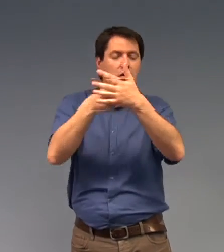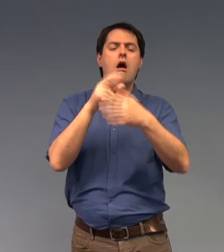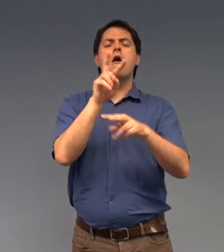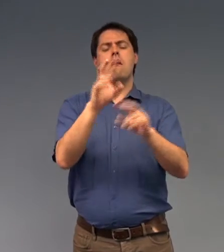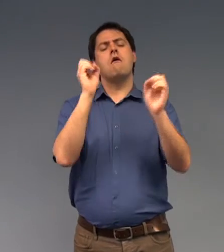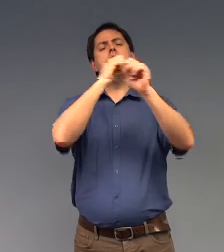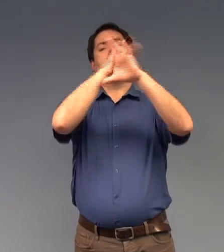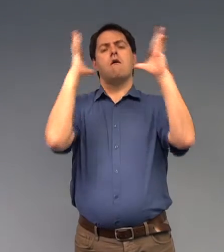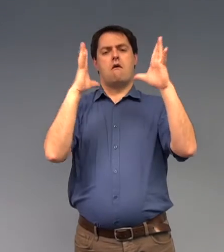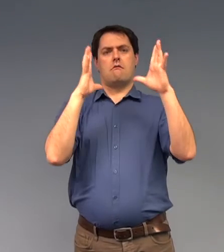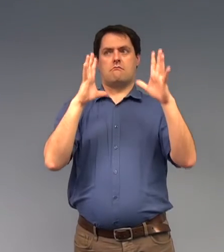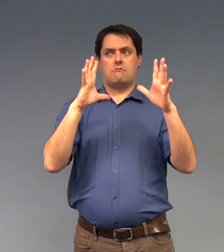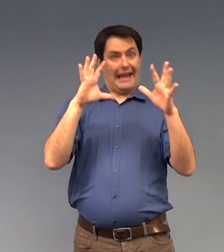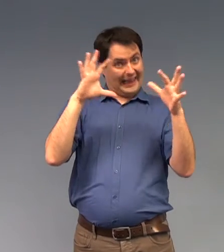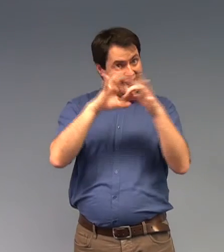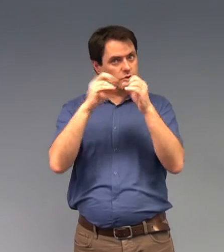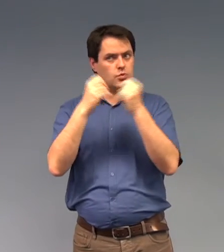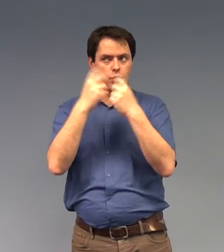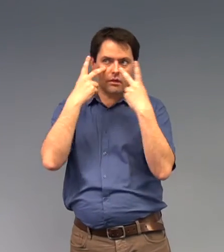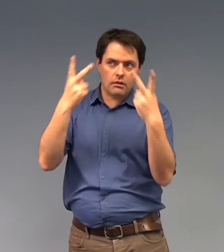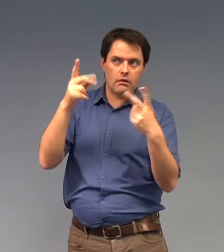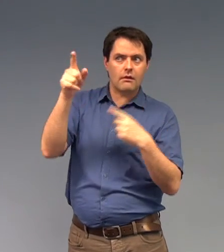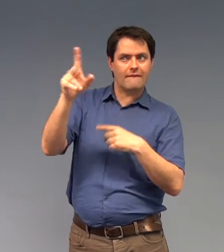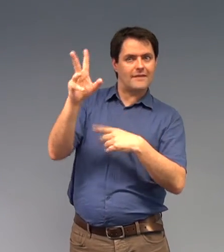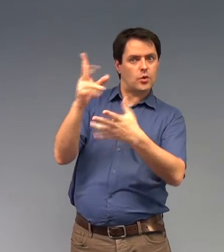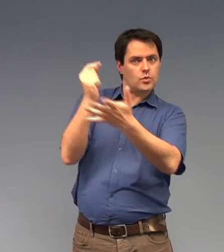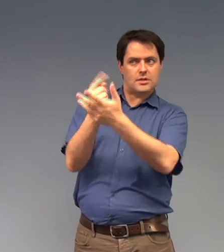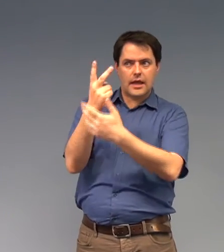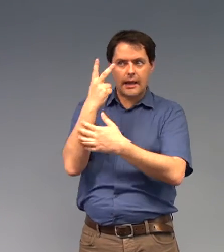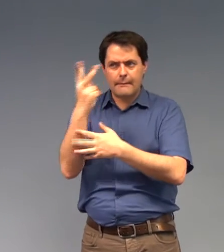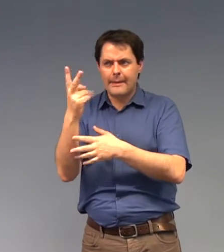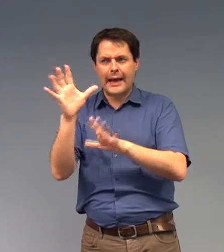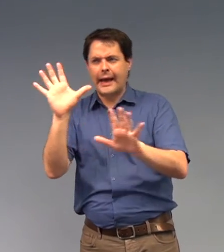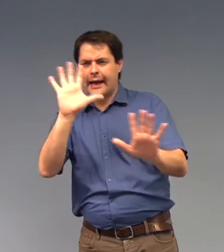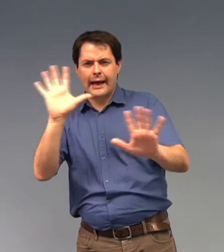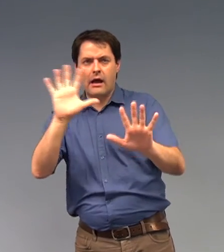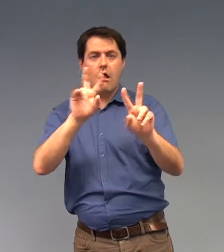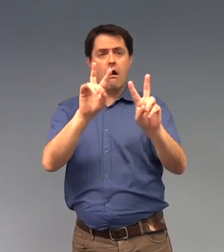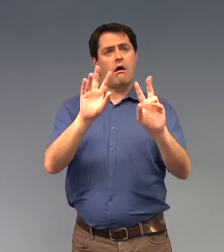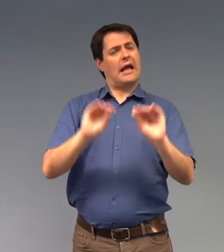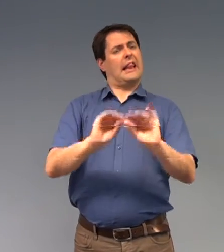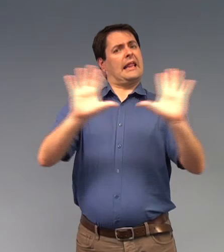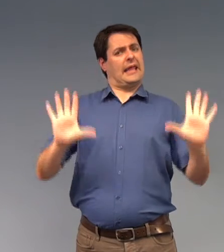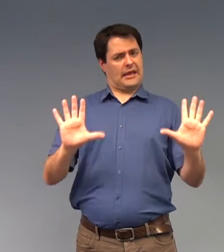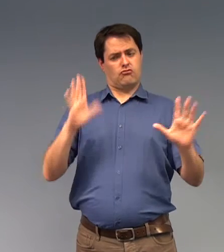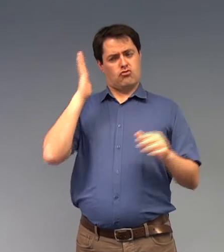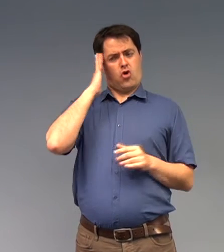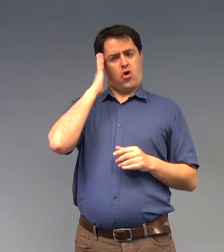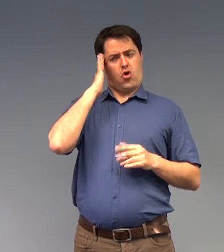So, three specifically people and this was also perhaps related to the video footage